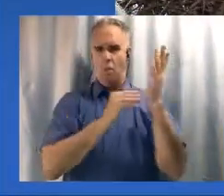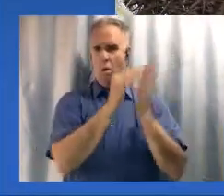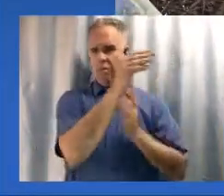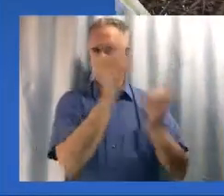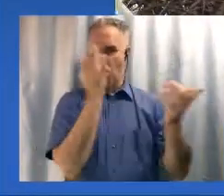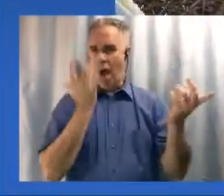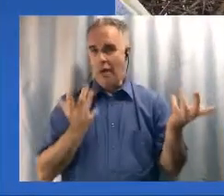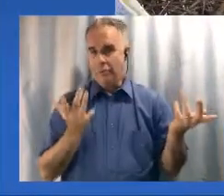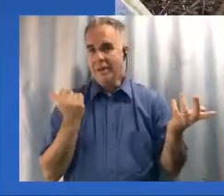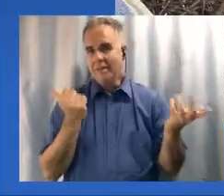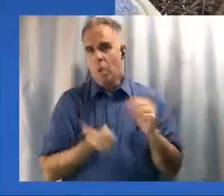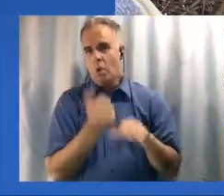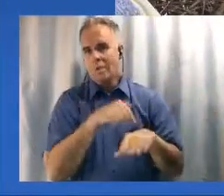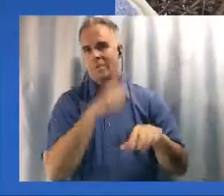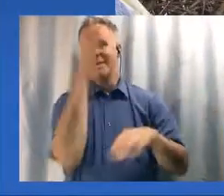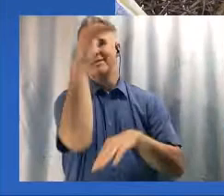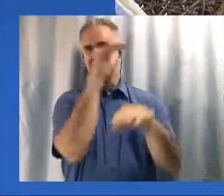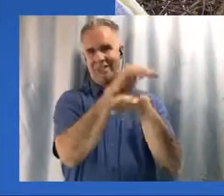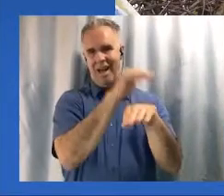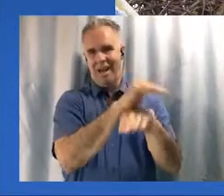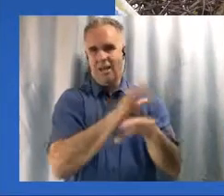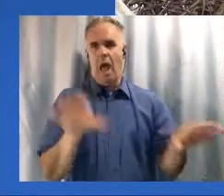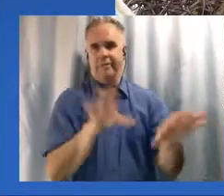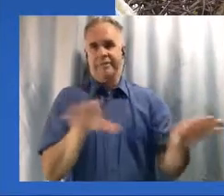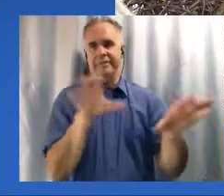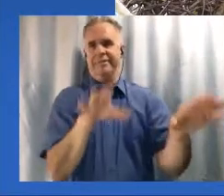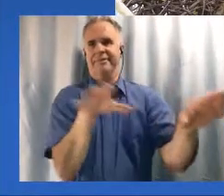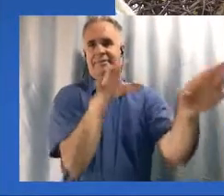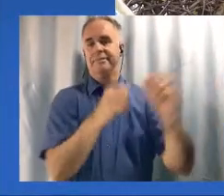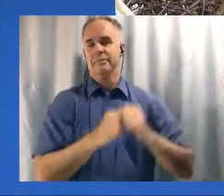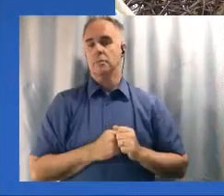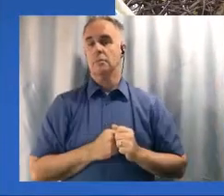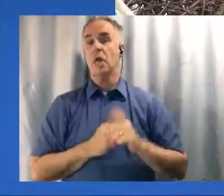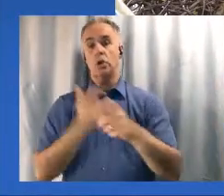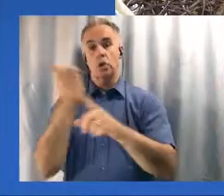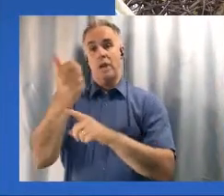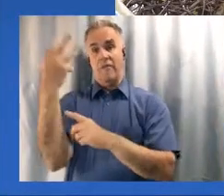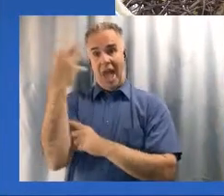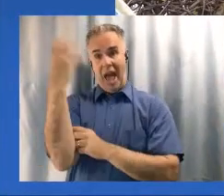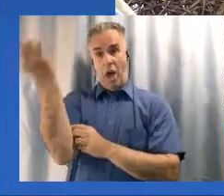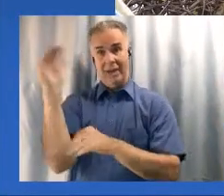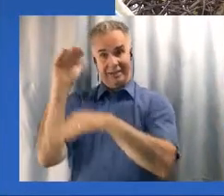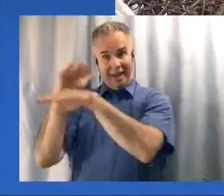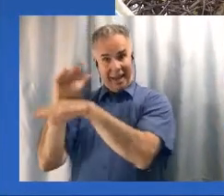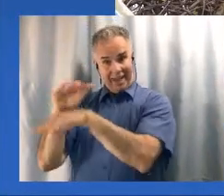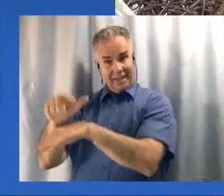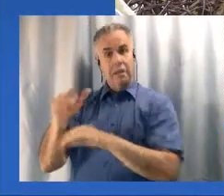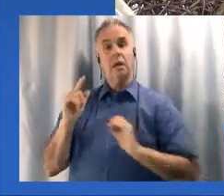People don't see owls very often. That's because most owls are creatures of the night.